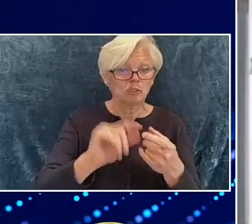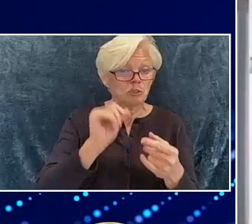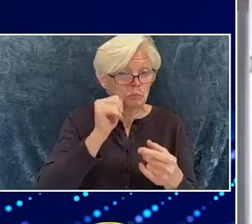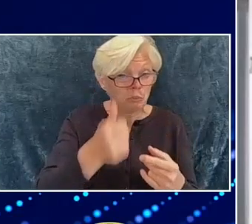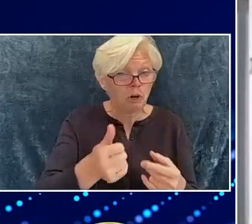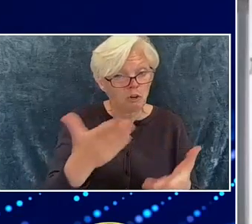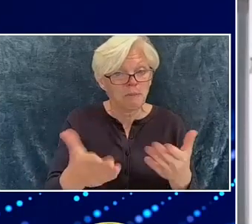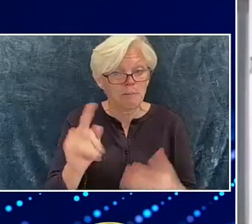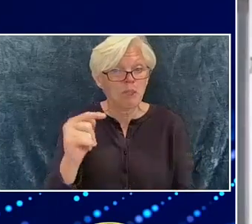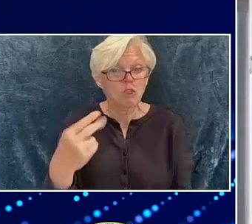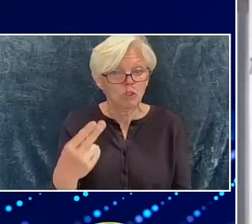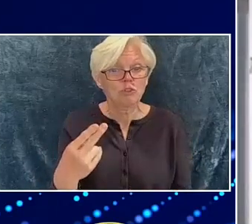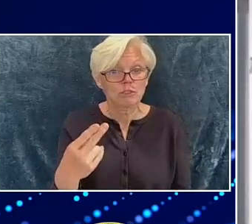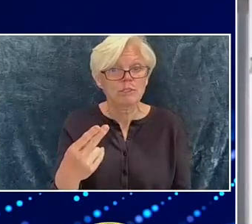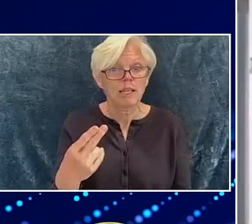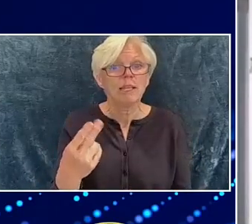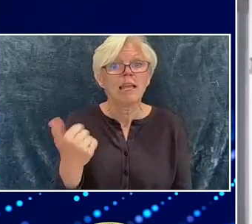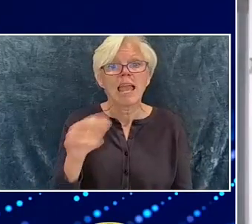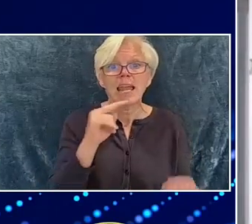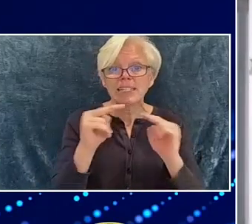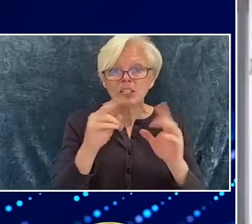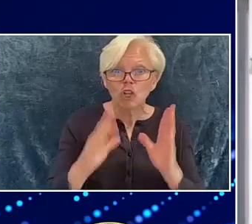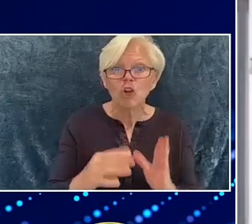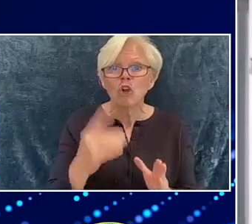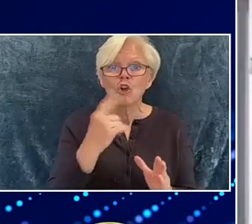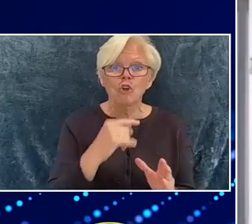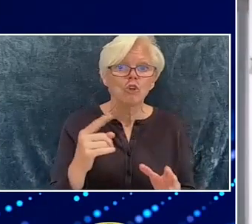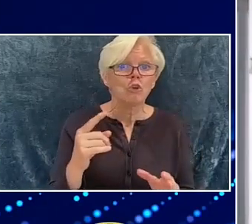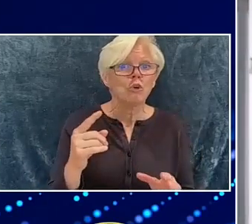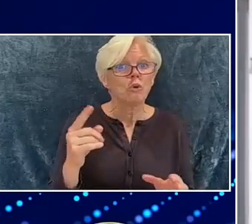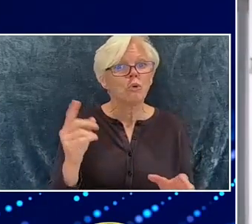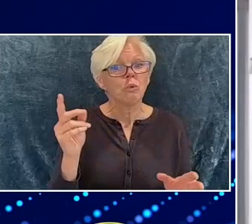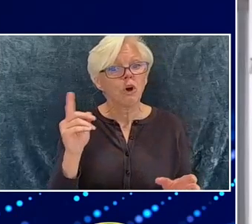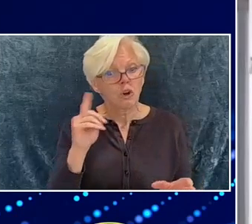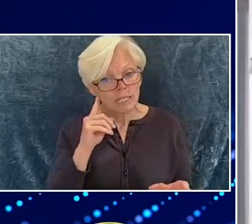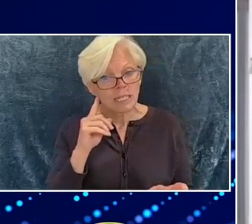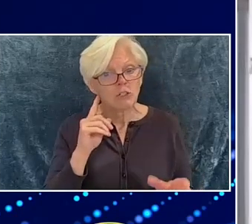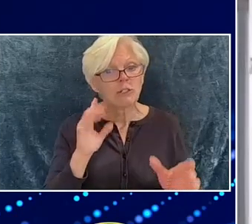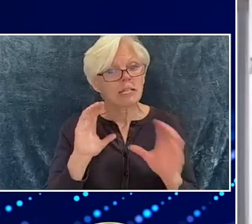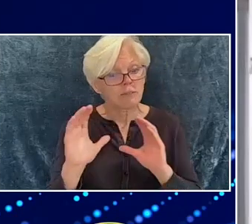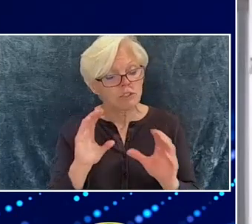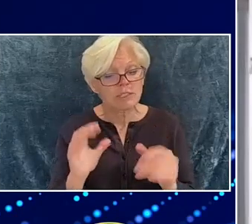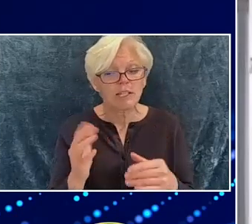you know, any negotiators that are hearing the conversation or submitting questions or offering feedback, and they're not